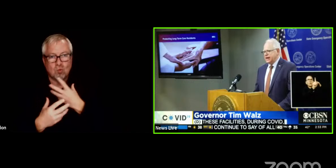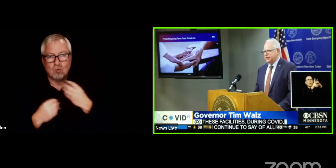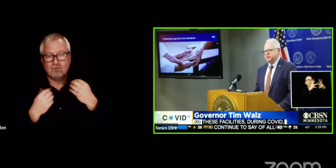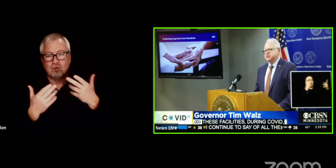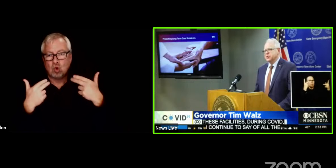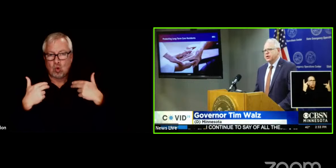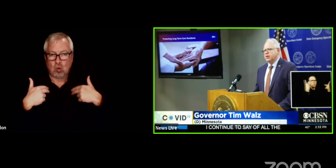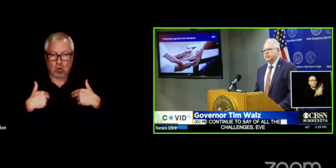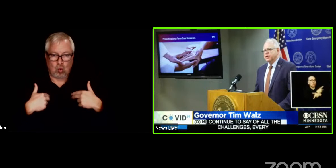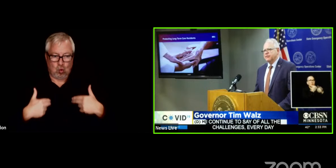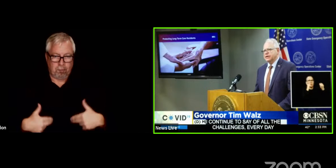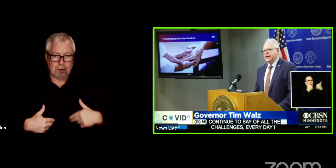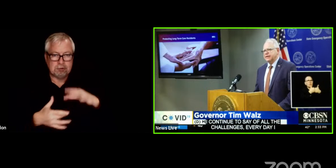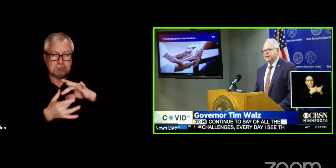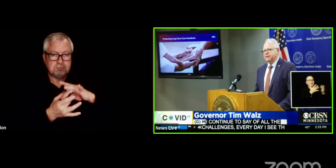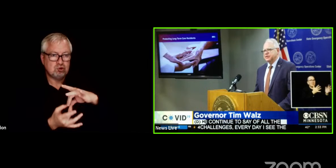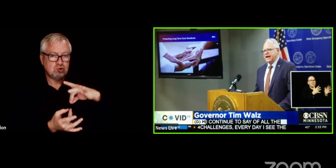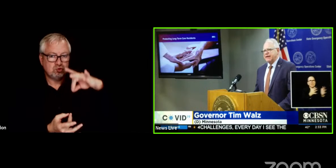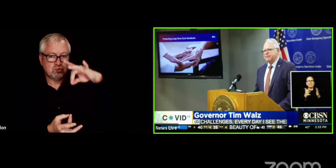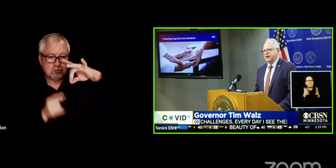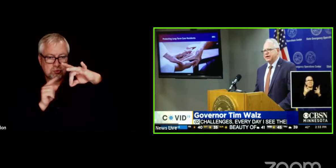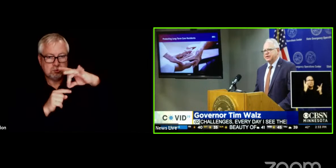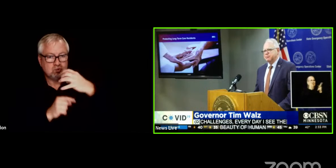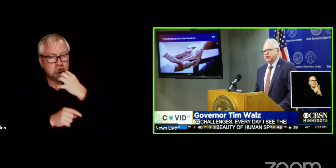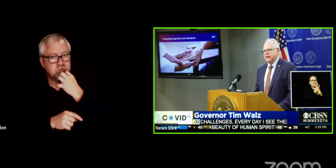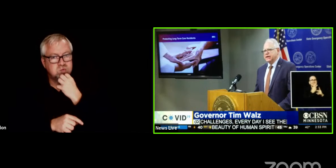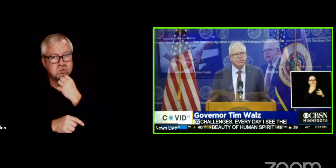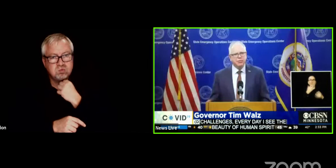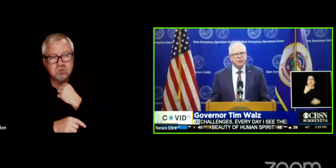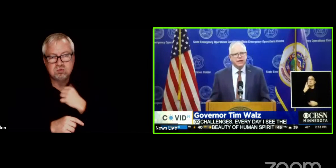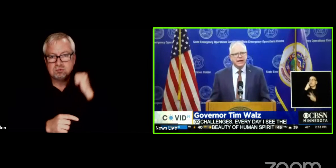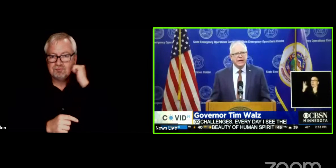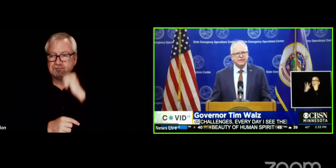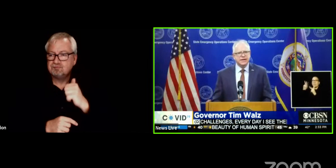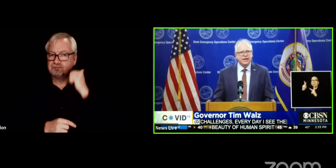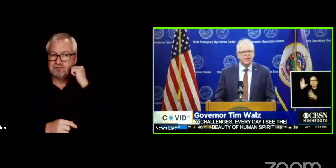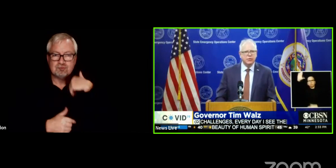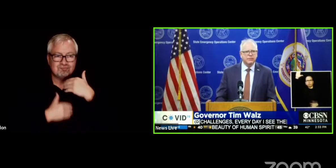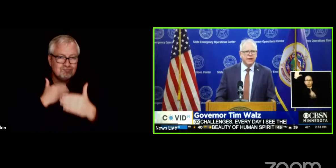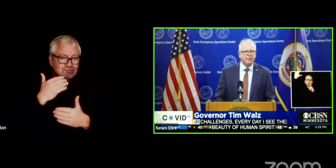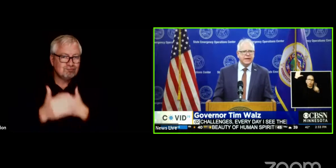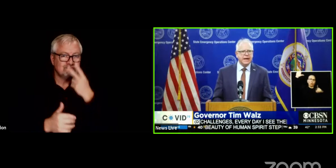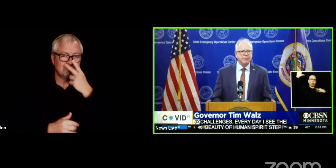THERE IS A STORY ALMOST EVERY DAY OF STAFF BRINGING IN A BIRTHDAY CAKE, SICKING WHEN THE FAMILY CAN'T BE